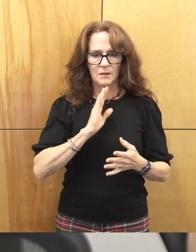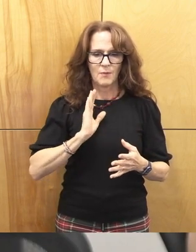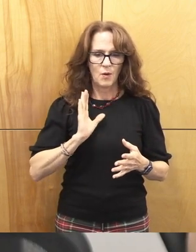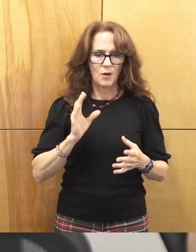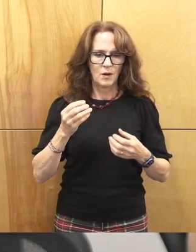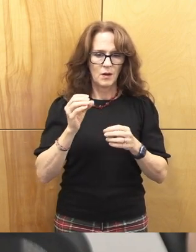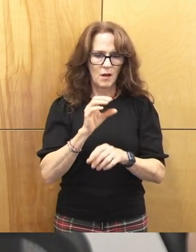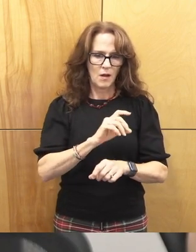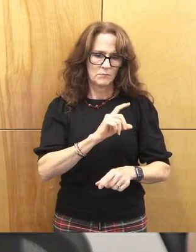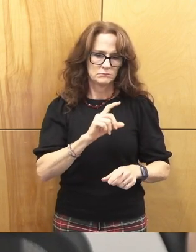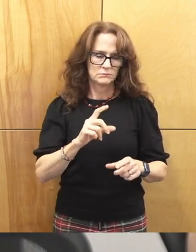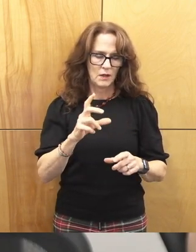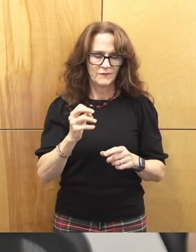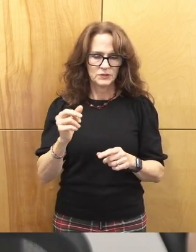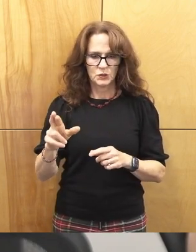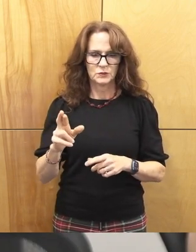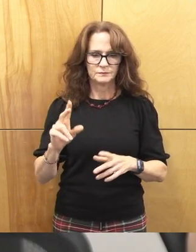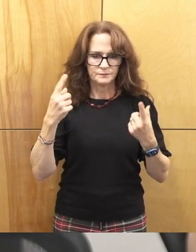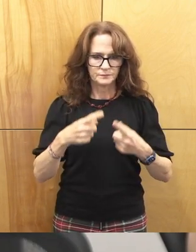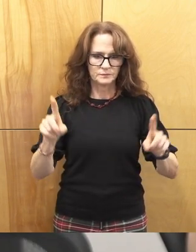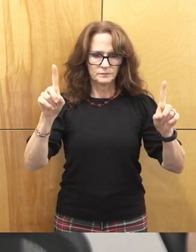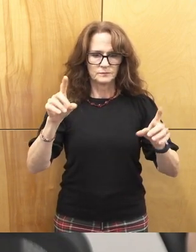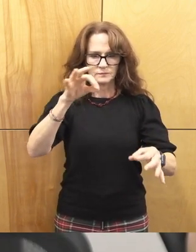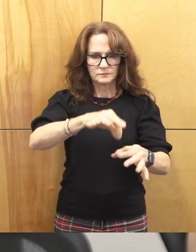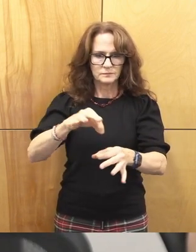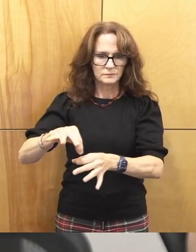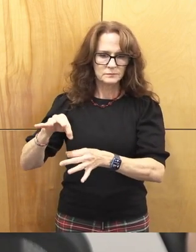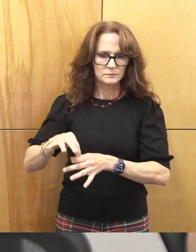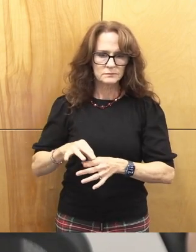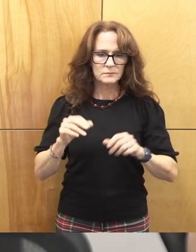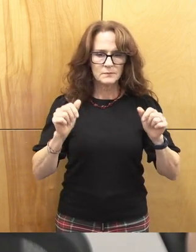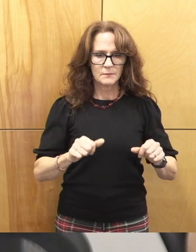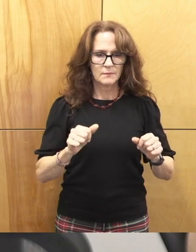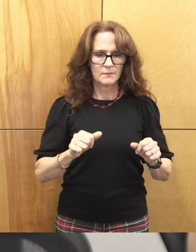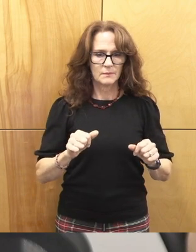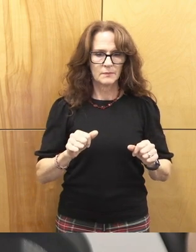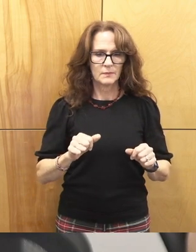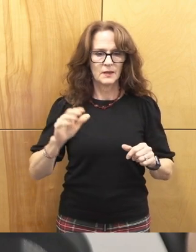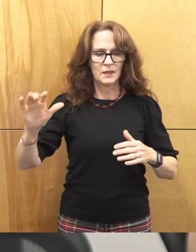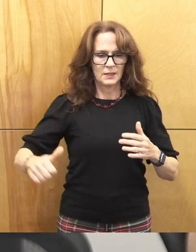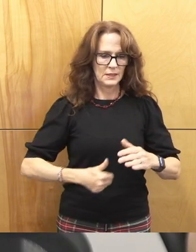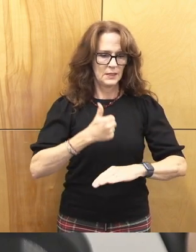So we successfully hosted an election and were able to get them installed into their positions